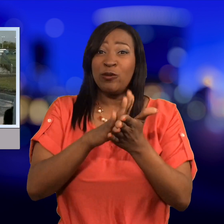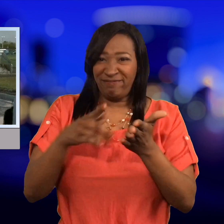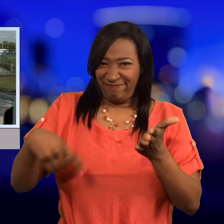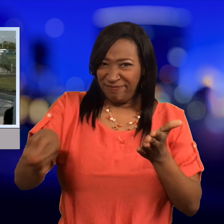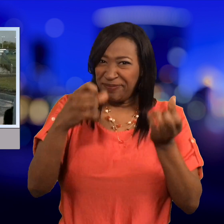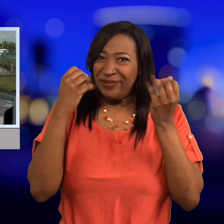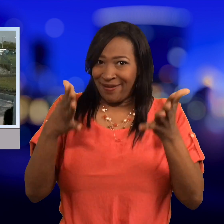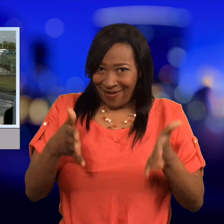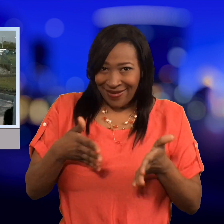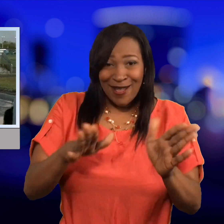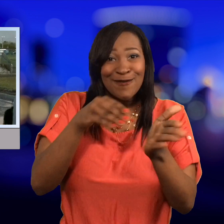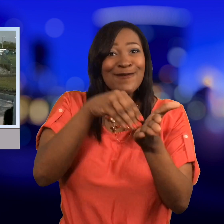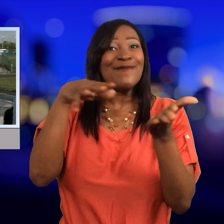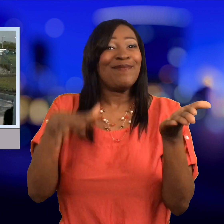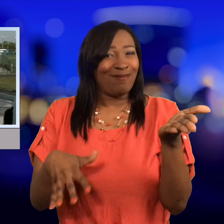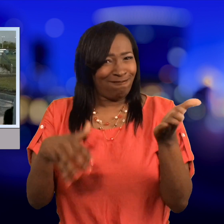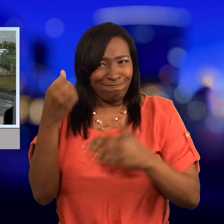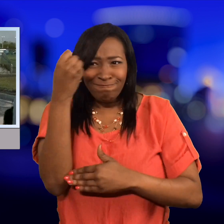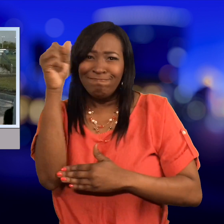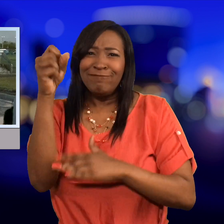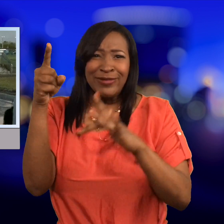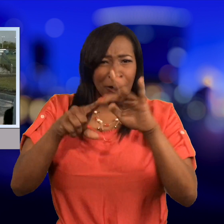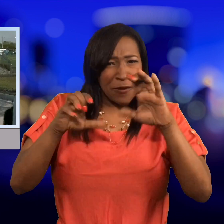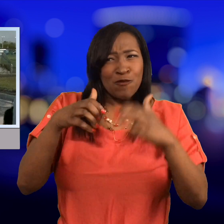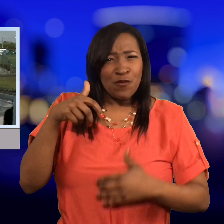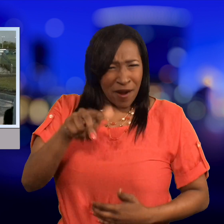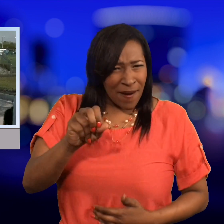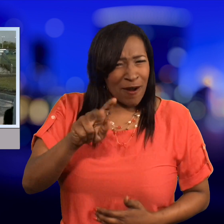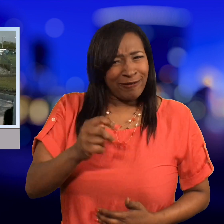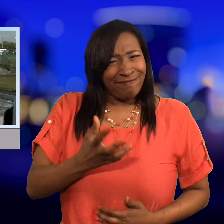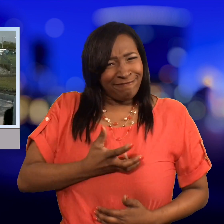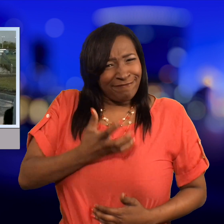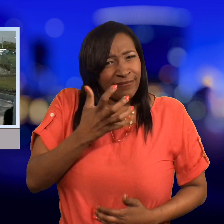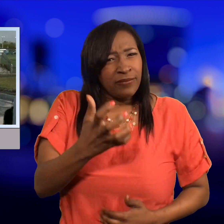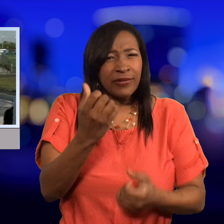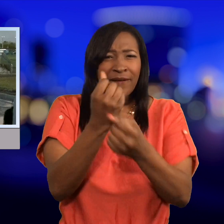Many schools are allowing their students to walk out of class to exercise their freedom